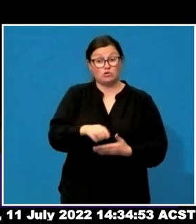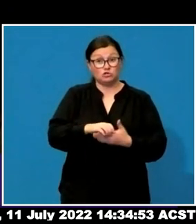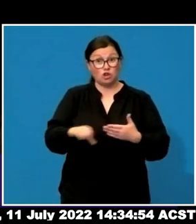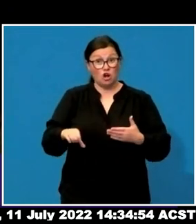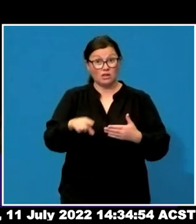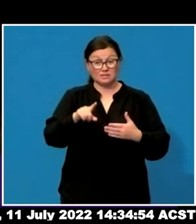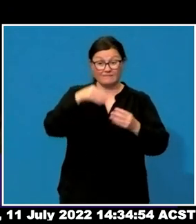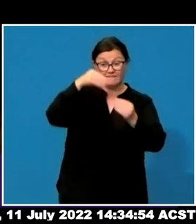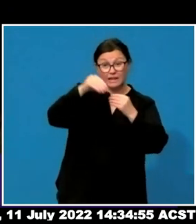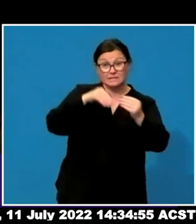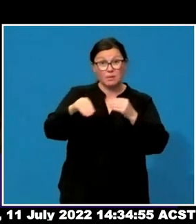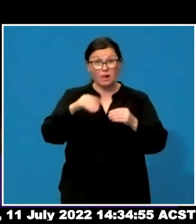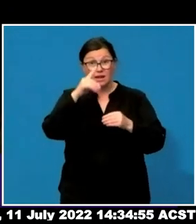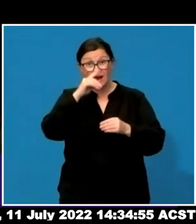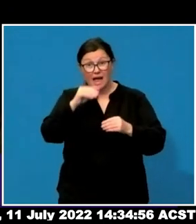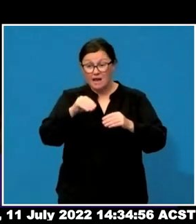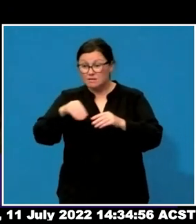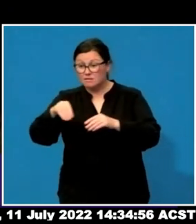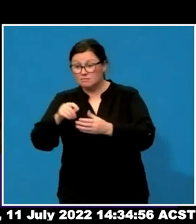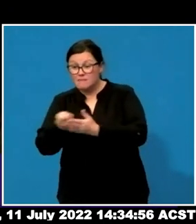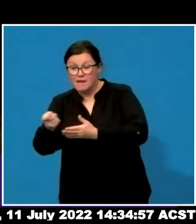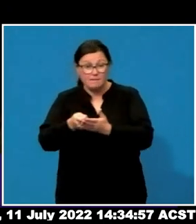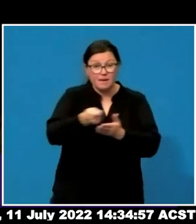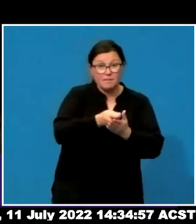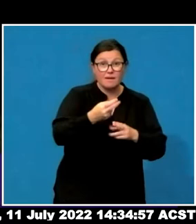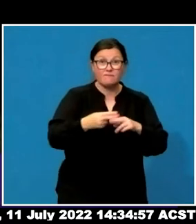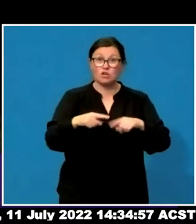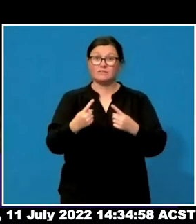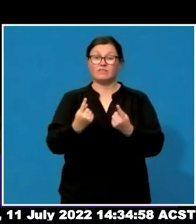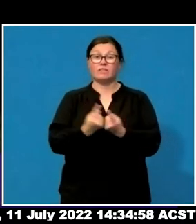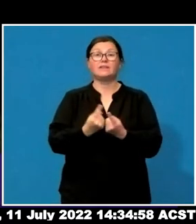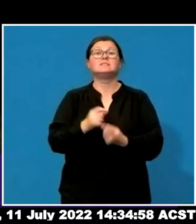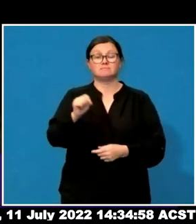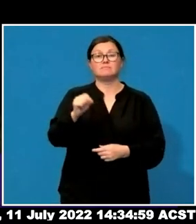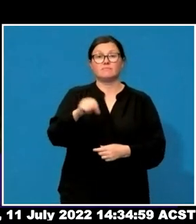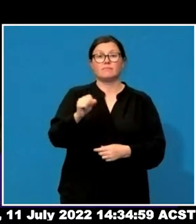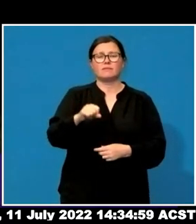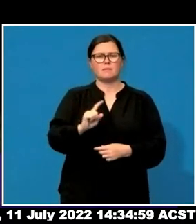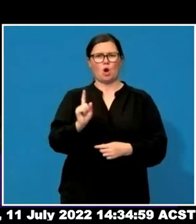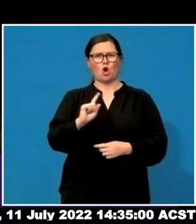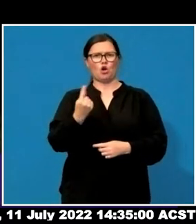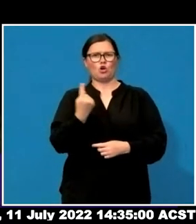it's allocated to? JOAN: It is. And who ultimately makes the decision as to allocation of those funds?